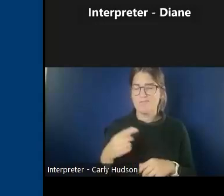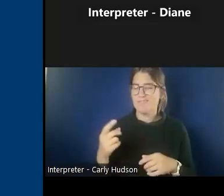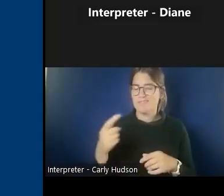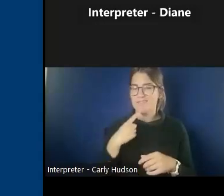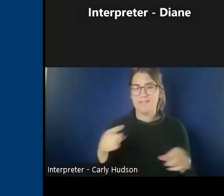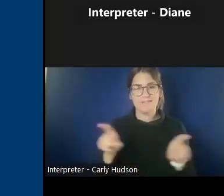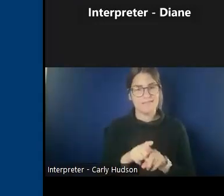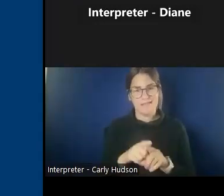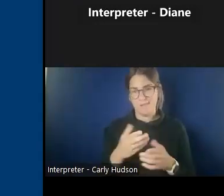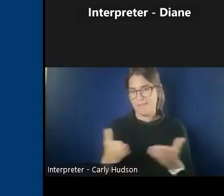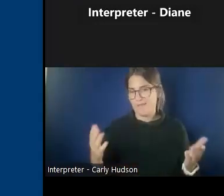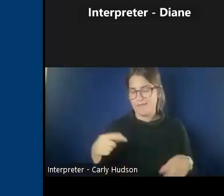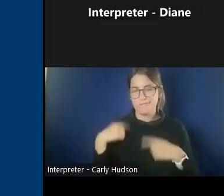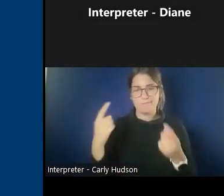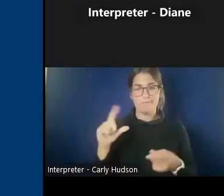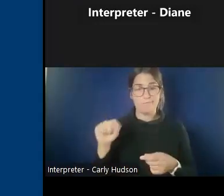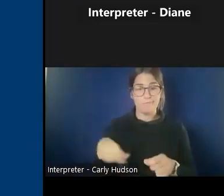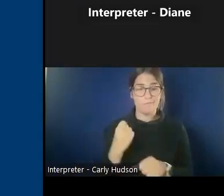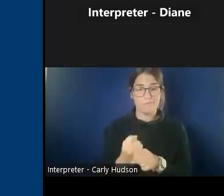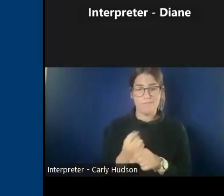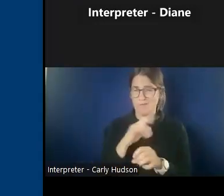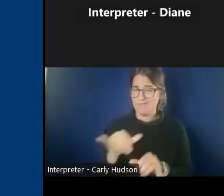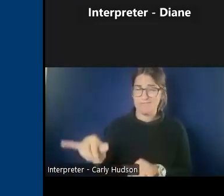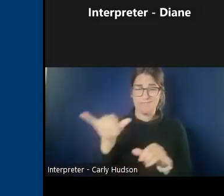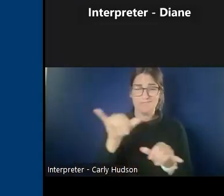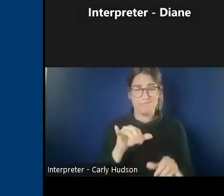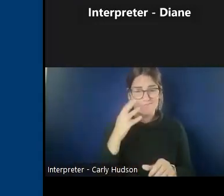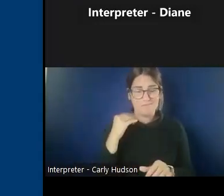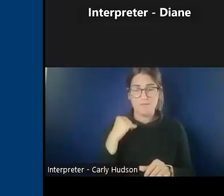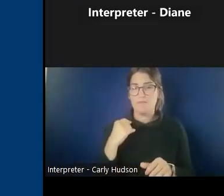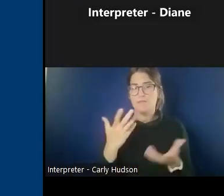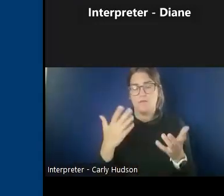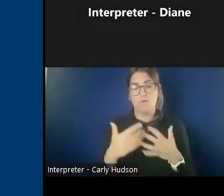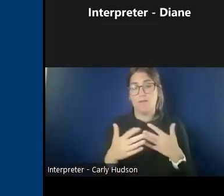20 years so that's my word of wisdom is like whatever you want to start even if it's not